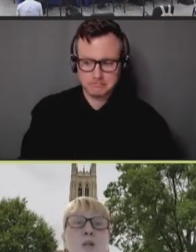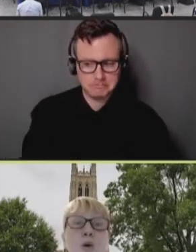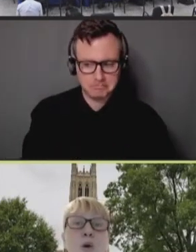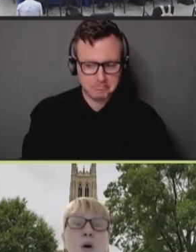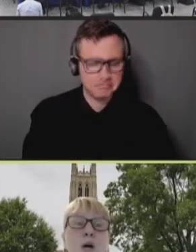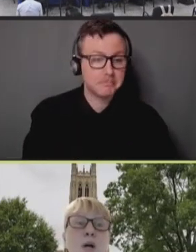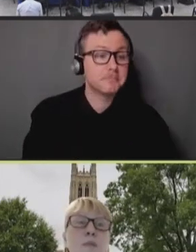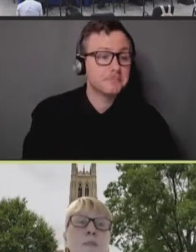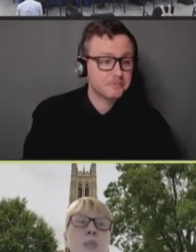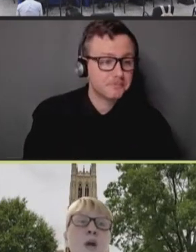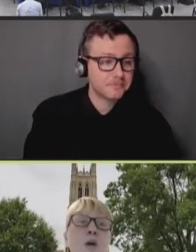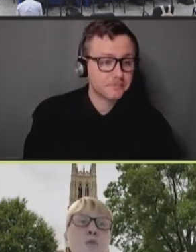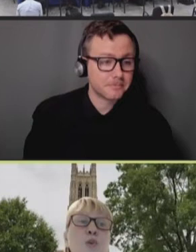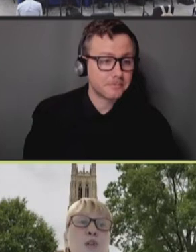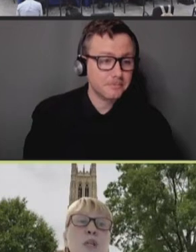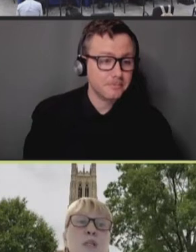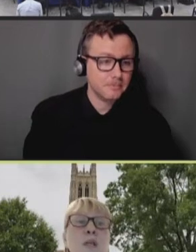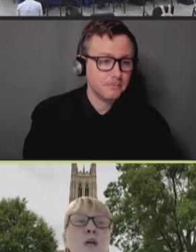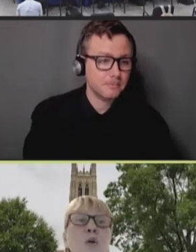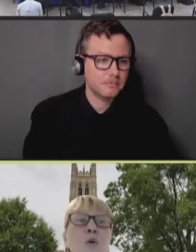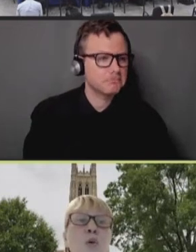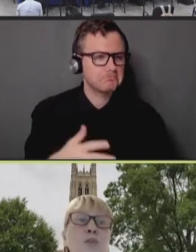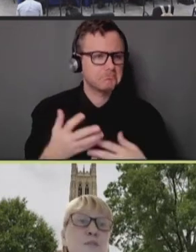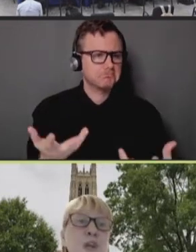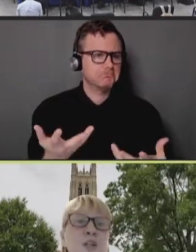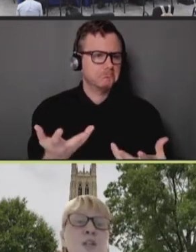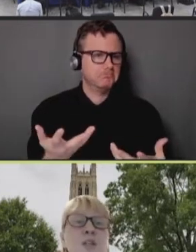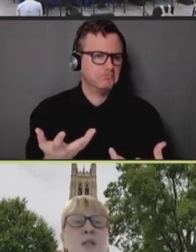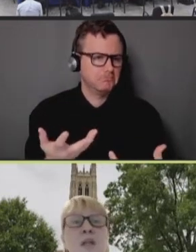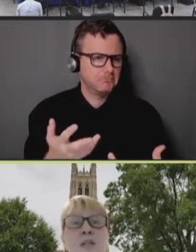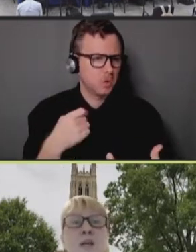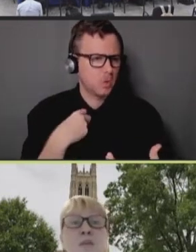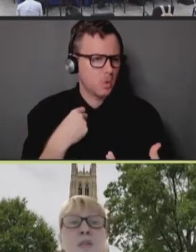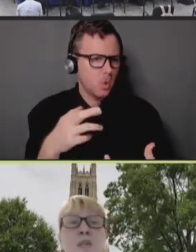So, what is the role of infections in Alzheimer's disease?